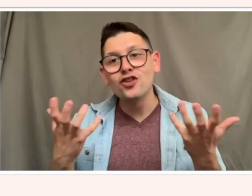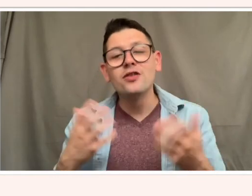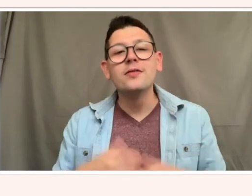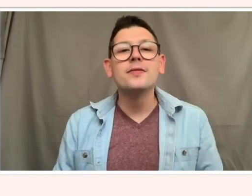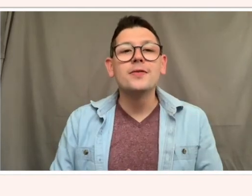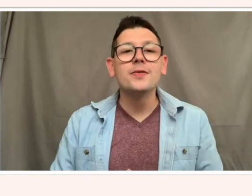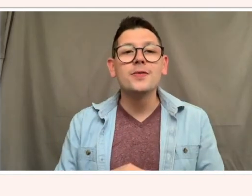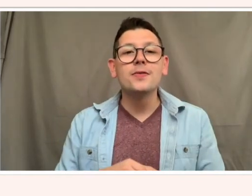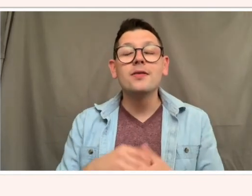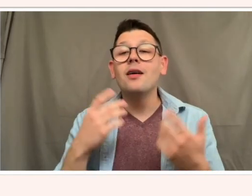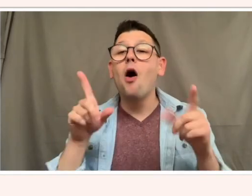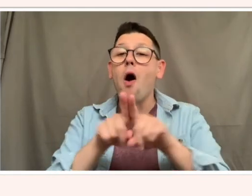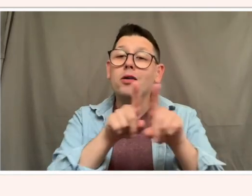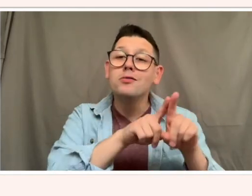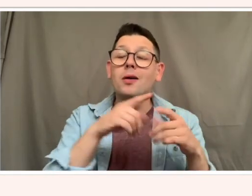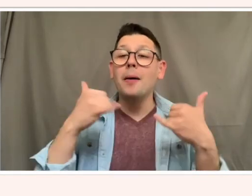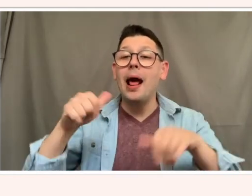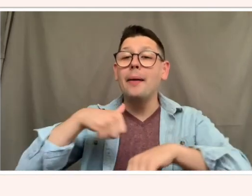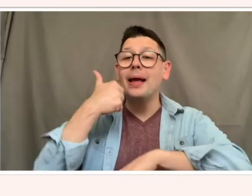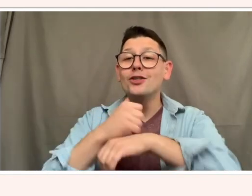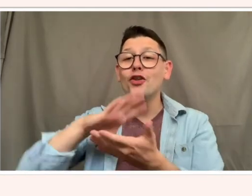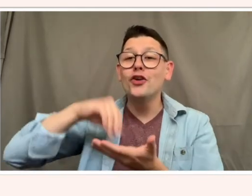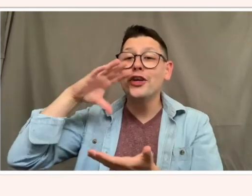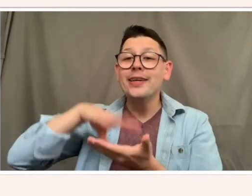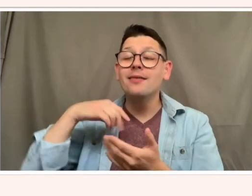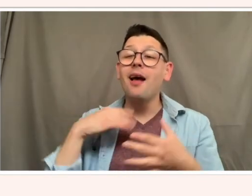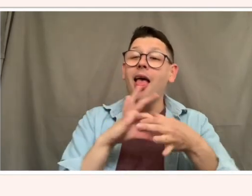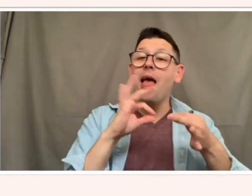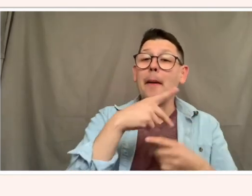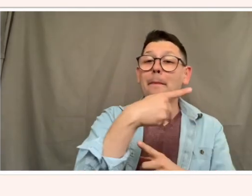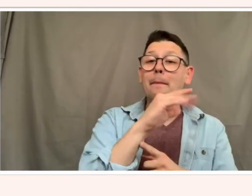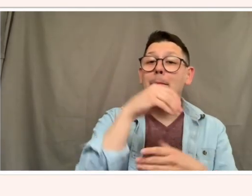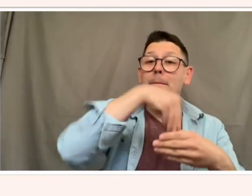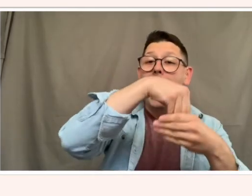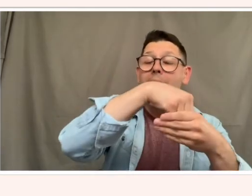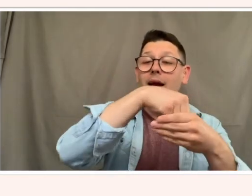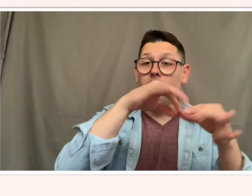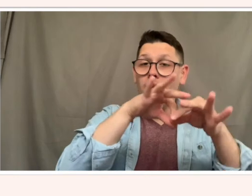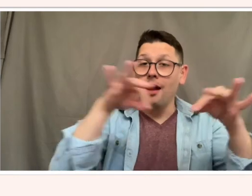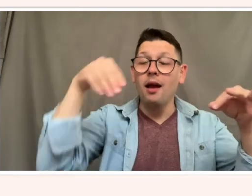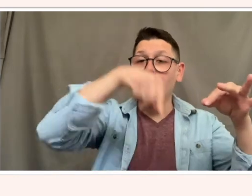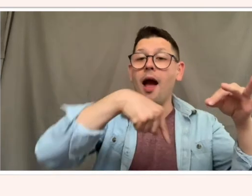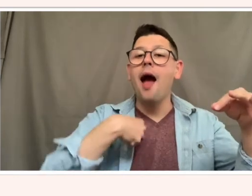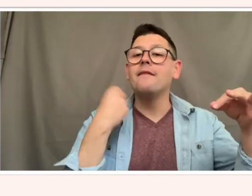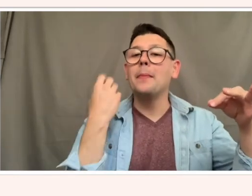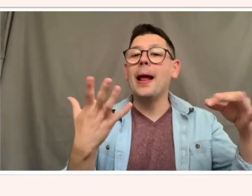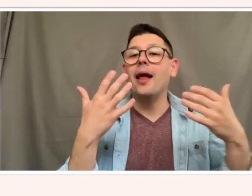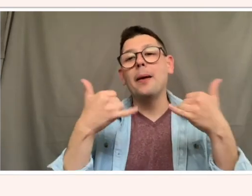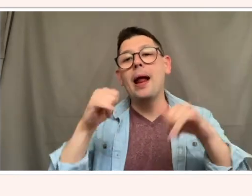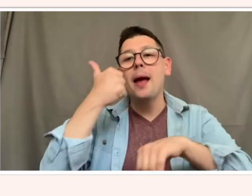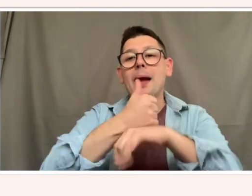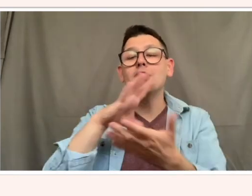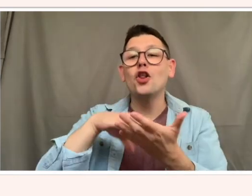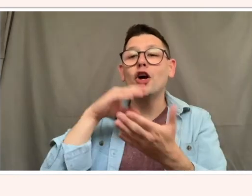is not necessarily something they have at home. So, play-based learning, for example, is something that we used quite